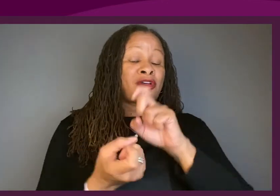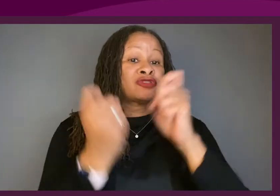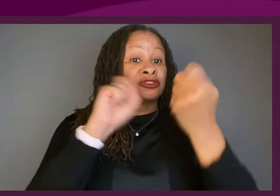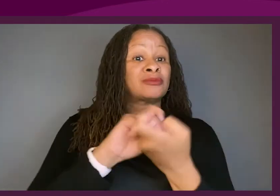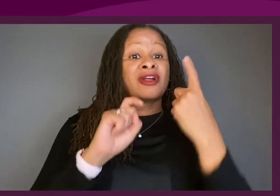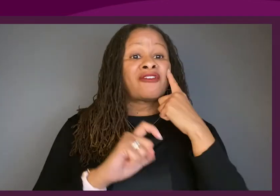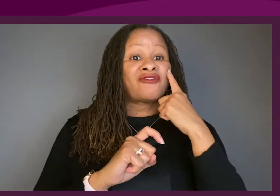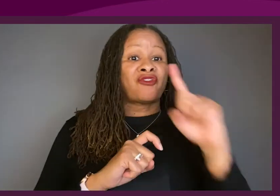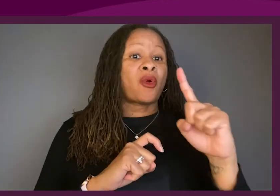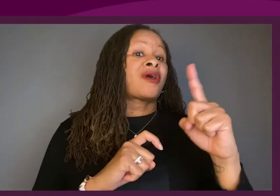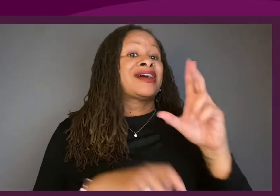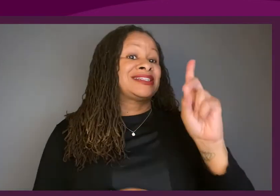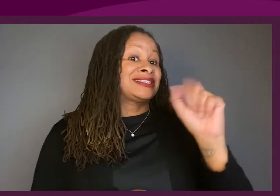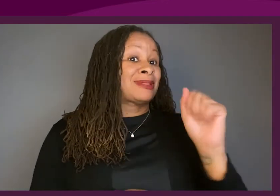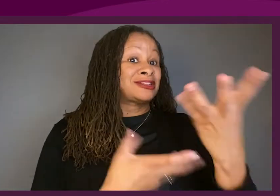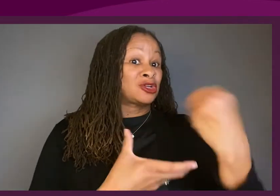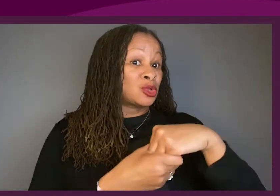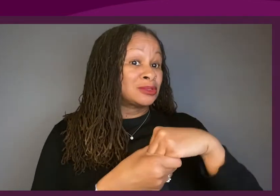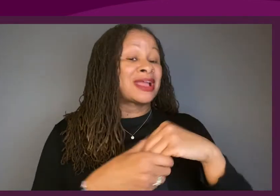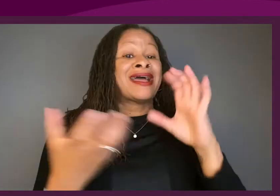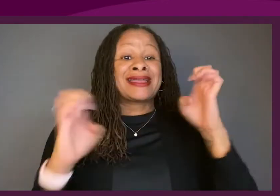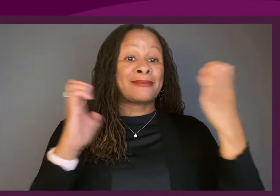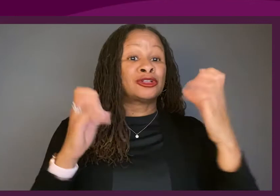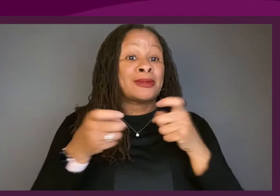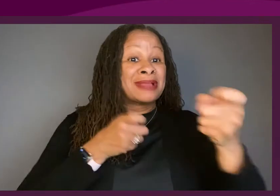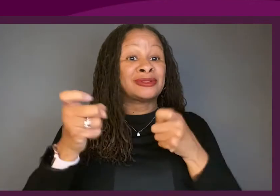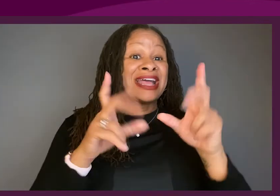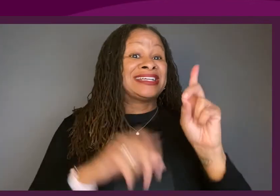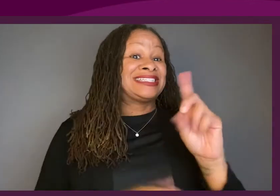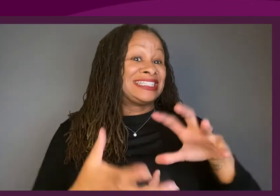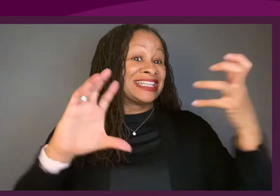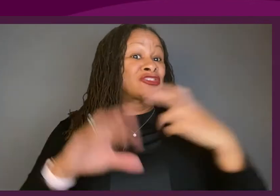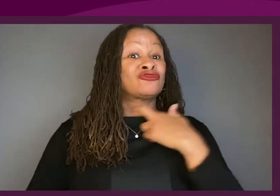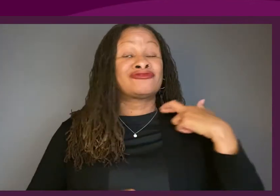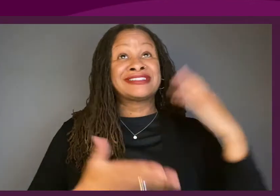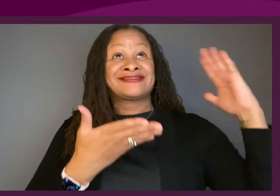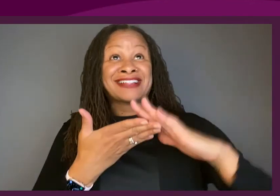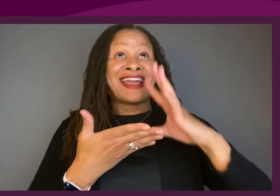national and global transformation towards disability-inclusive emergency management,